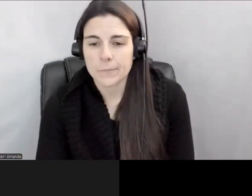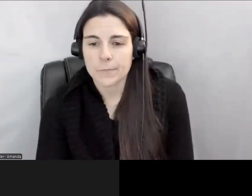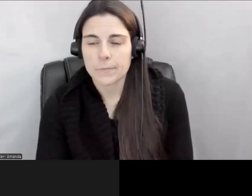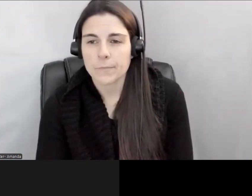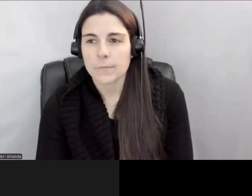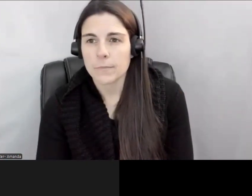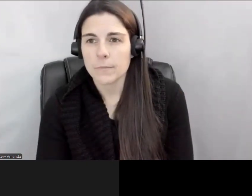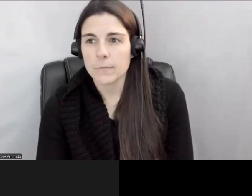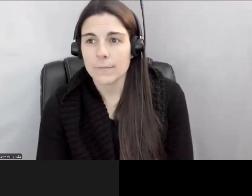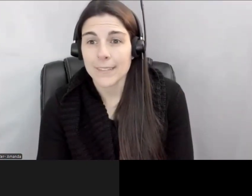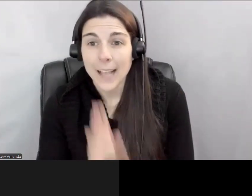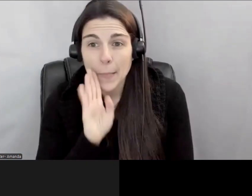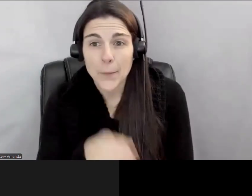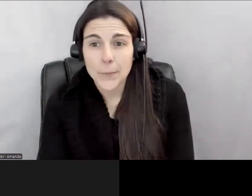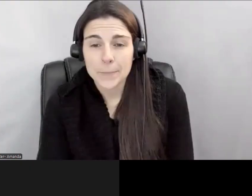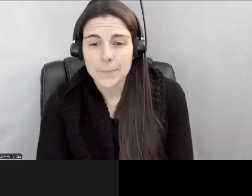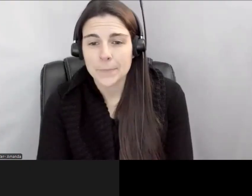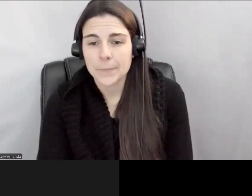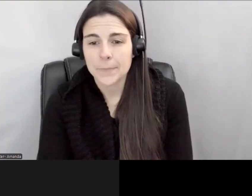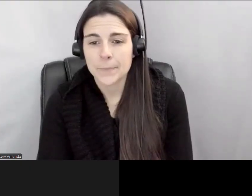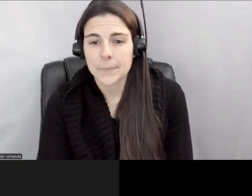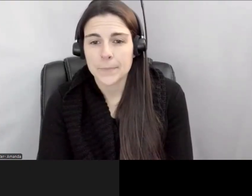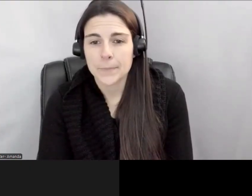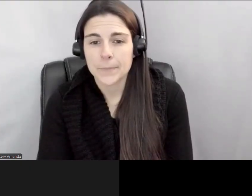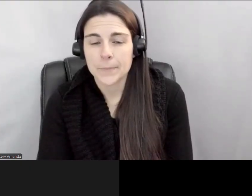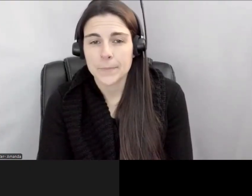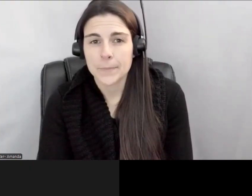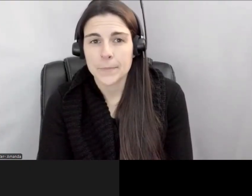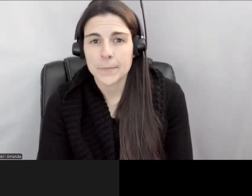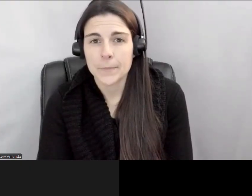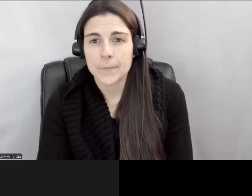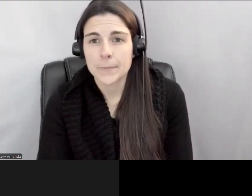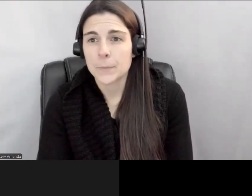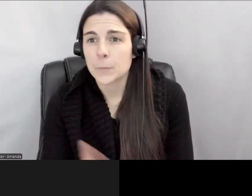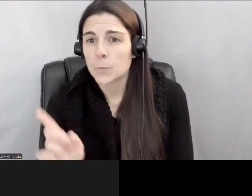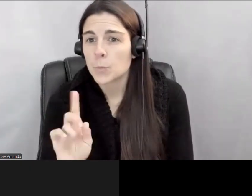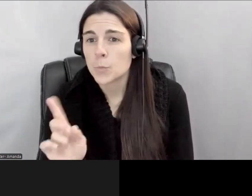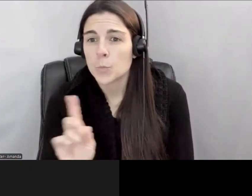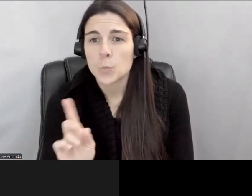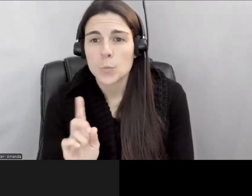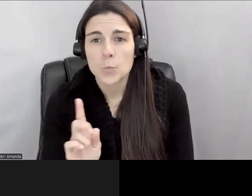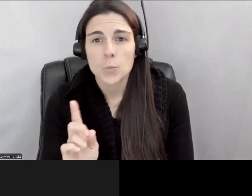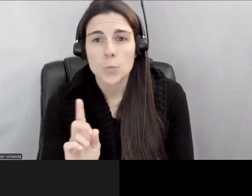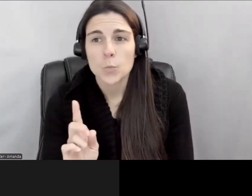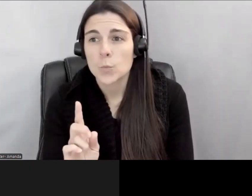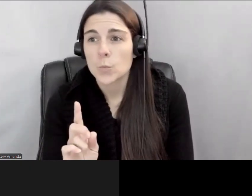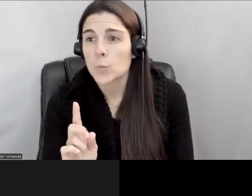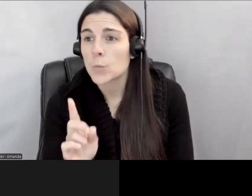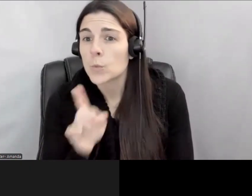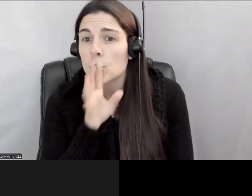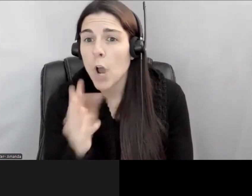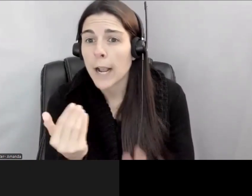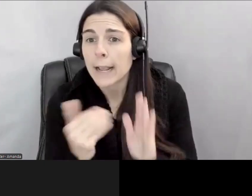Emily Stewart: Hello. Janel Preston: Oh, why don't I not see you? Start talking again, Emily,